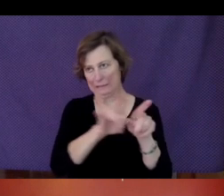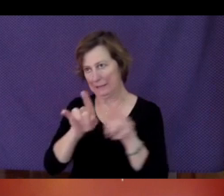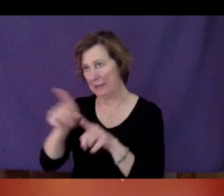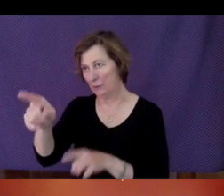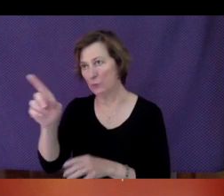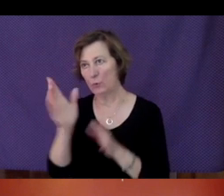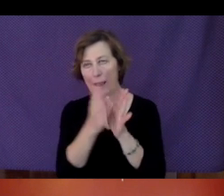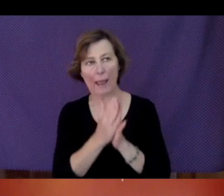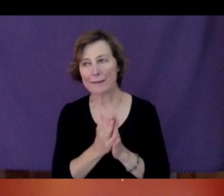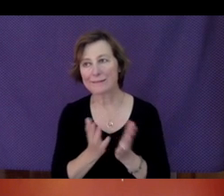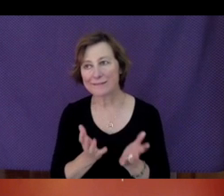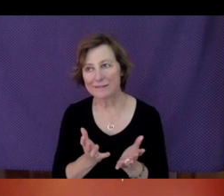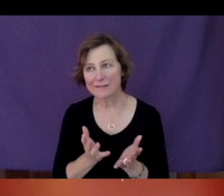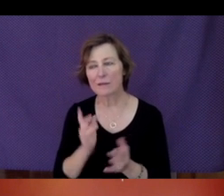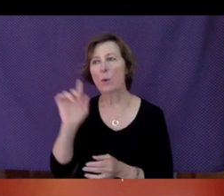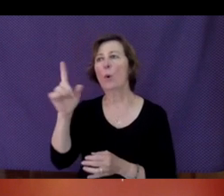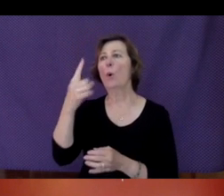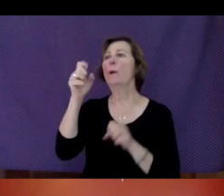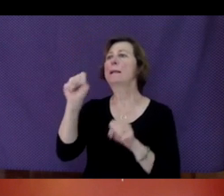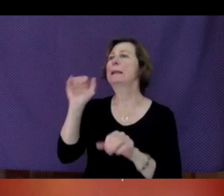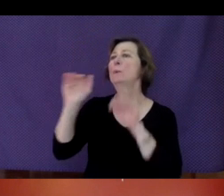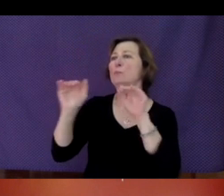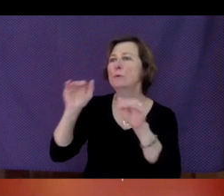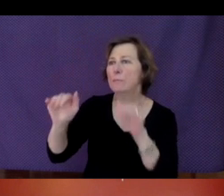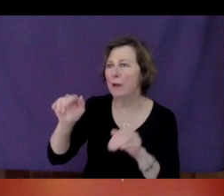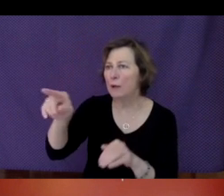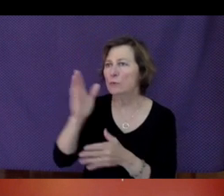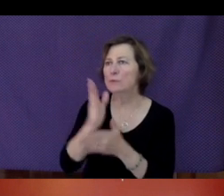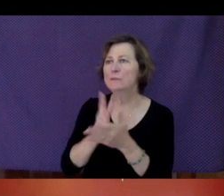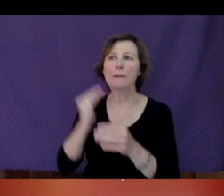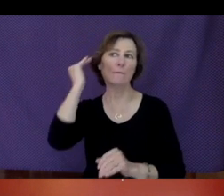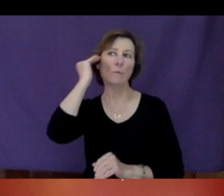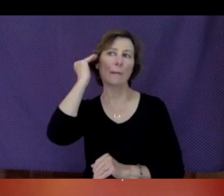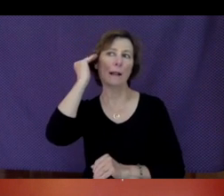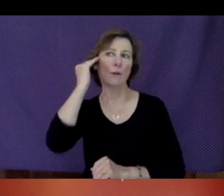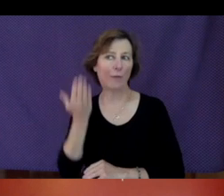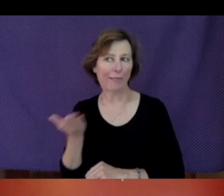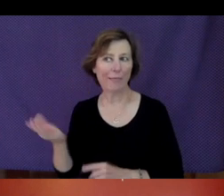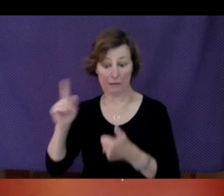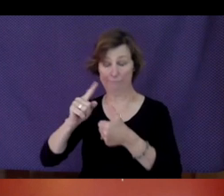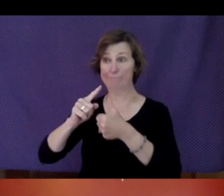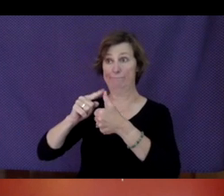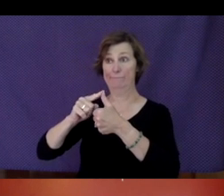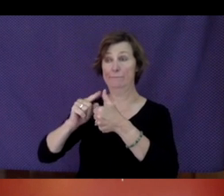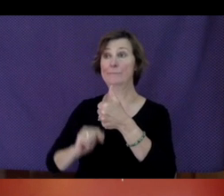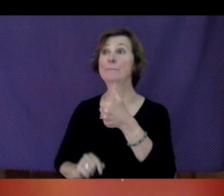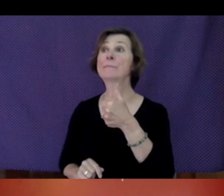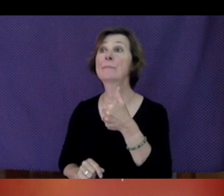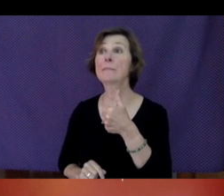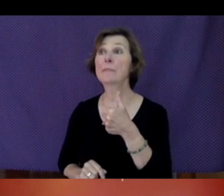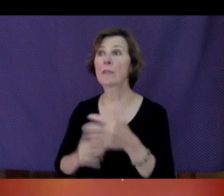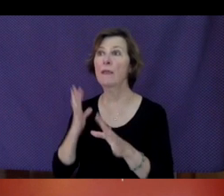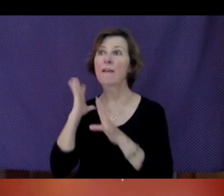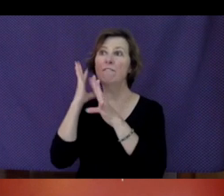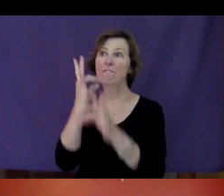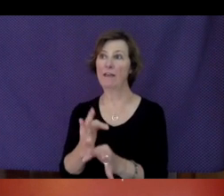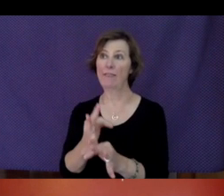But can only remind you of familiar things first Faith